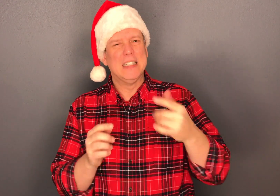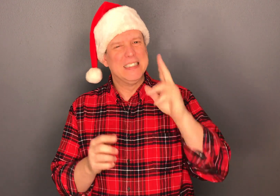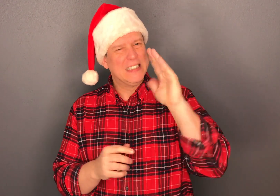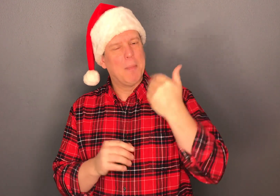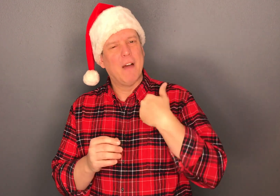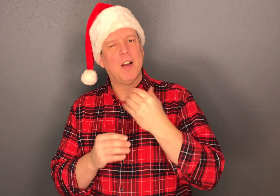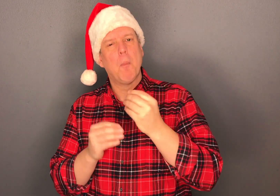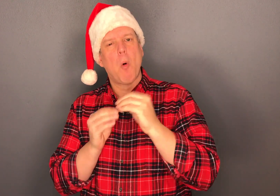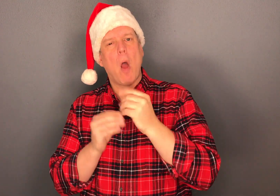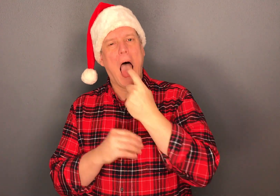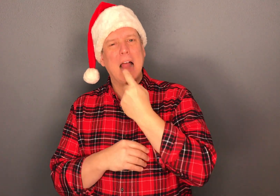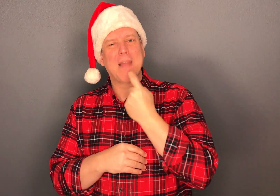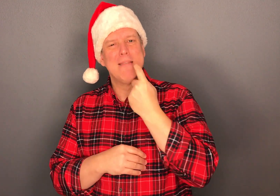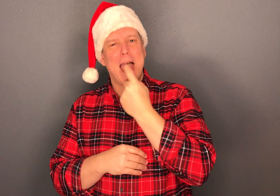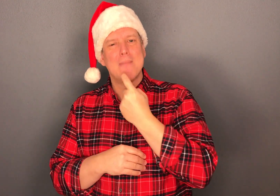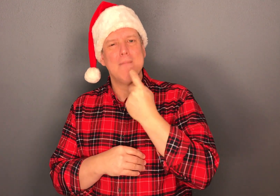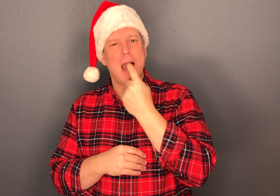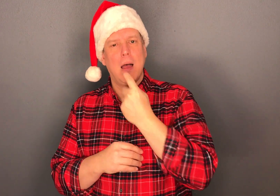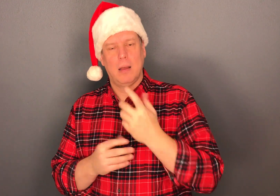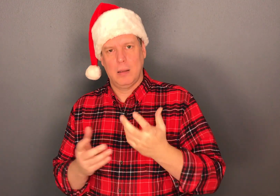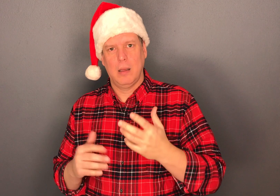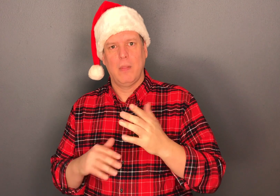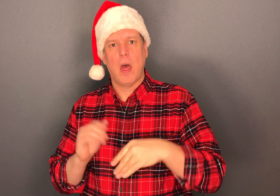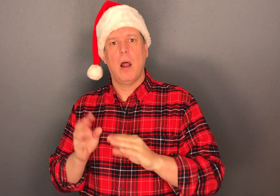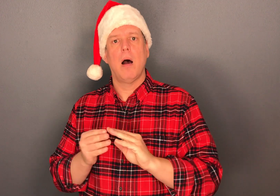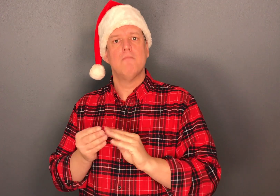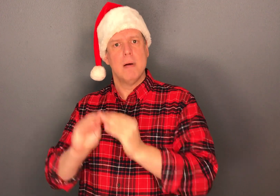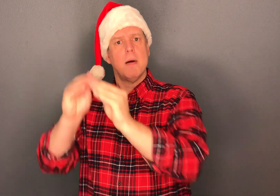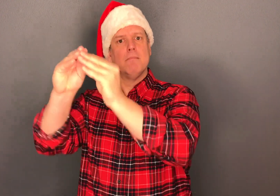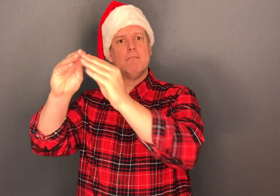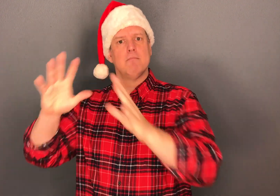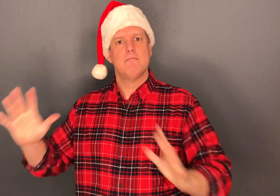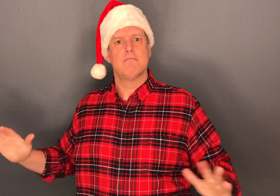ornaments and so on but it seems that that particular sign has more mouth